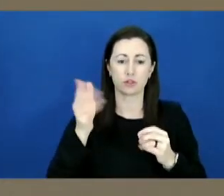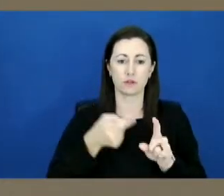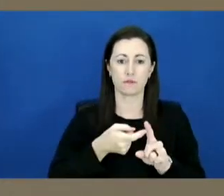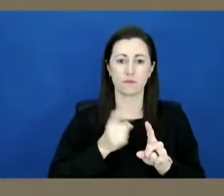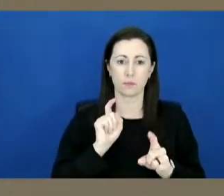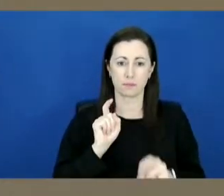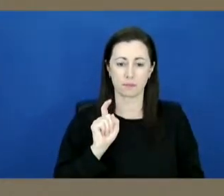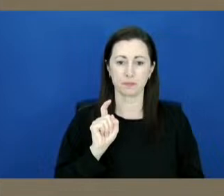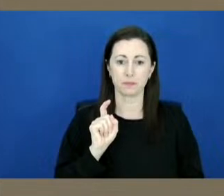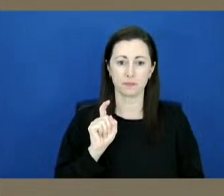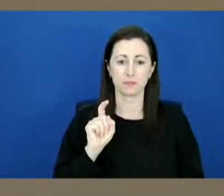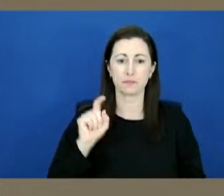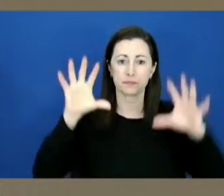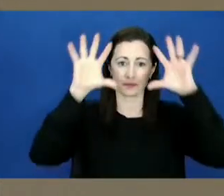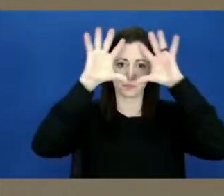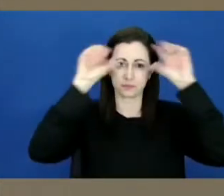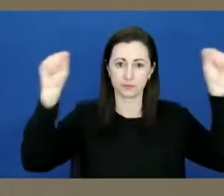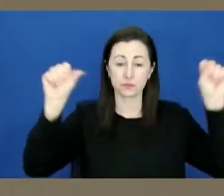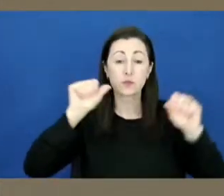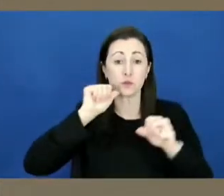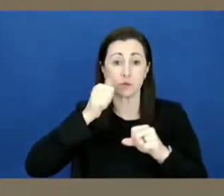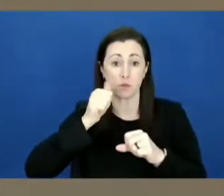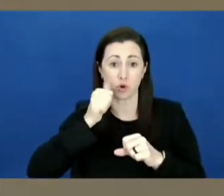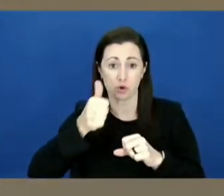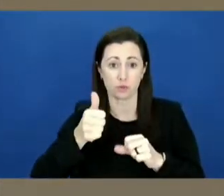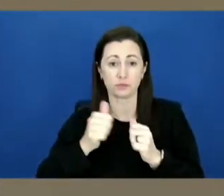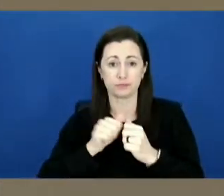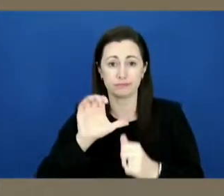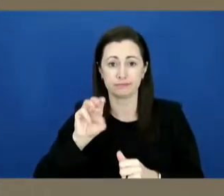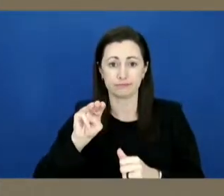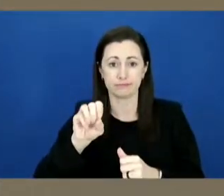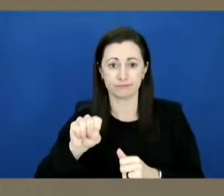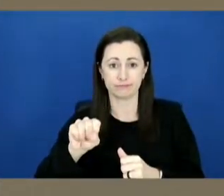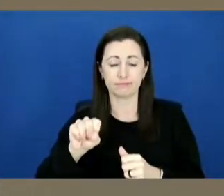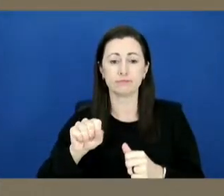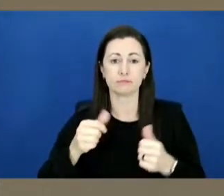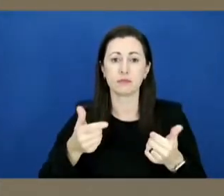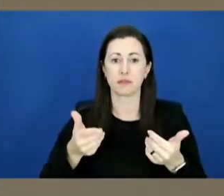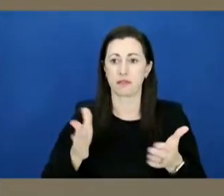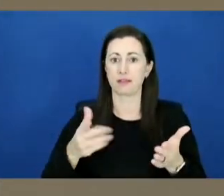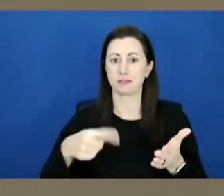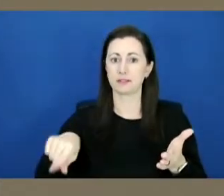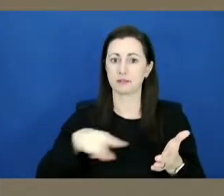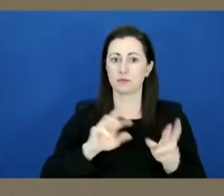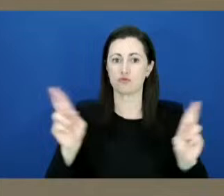ABOUT OUR -- WE'LL HAVE I